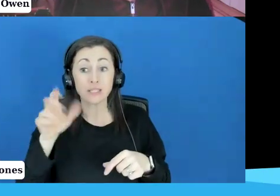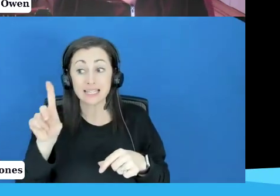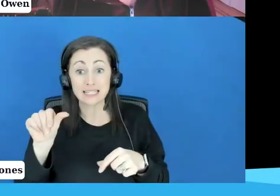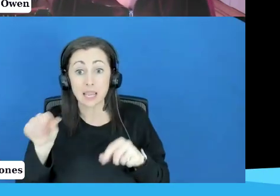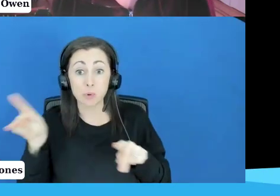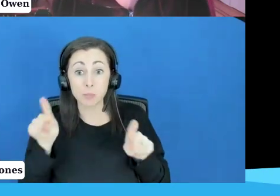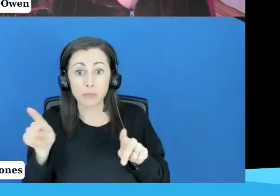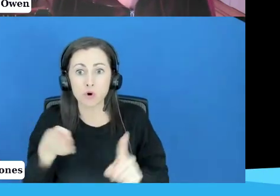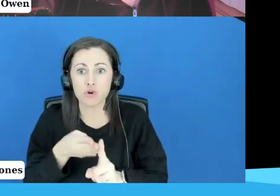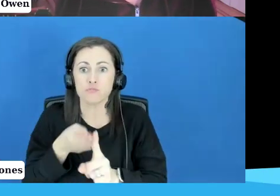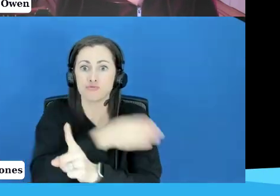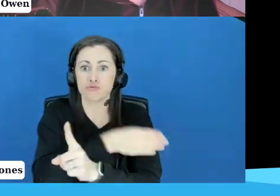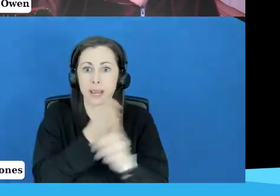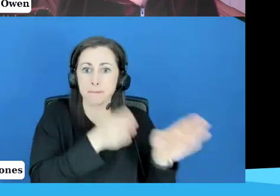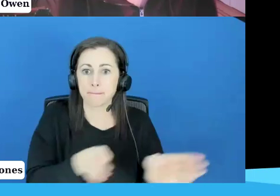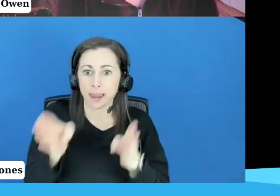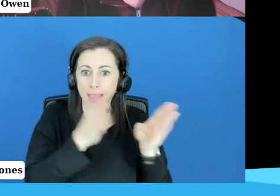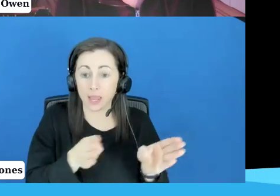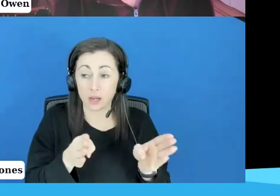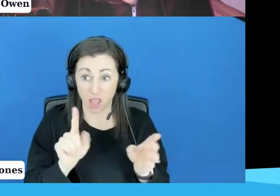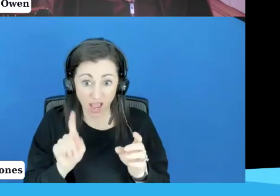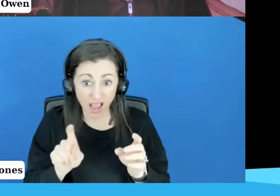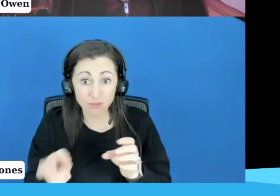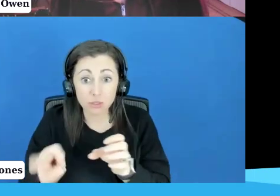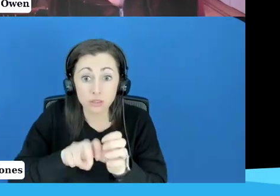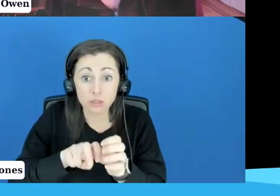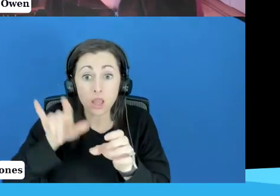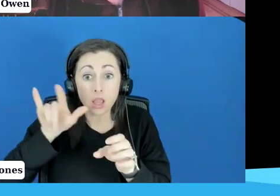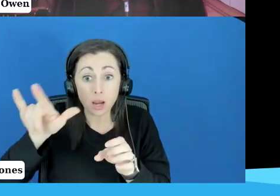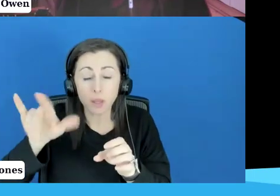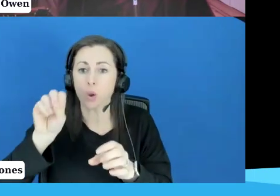You're going on an airplane. Okay, let's get our wheelchair tag. Let's get our clothes picked out.